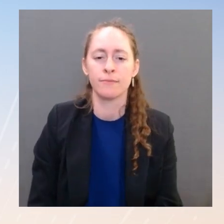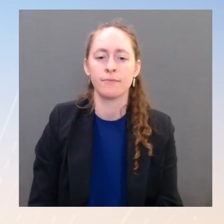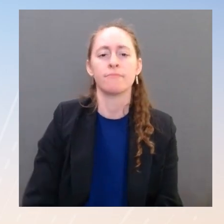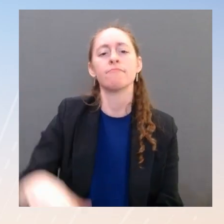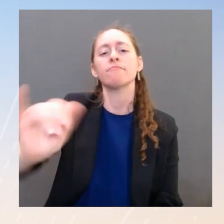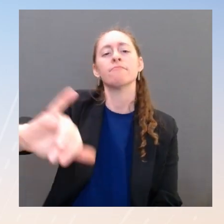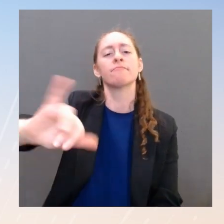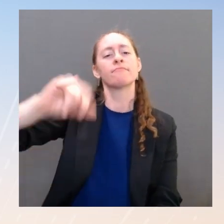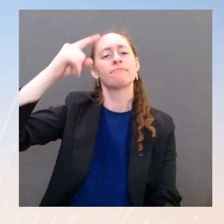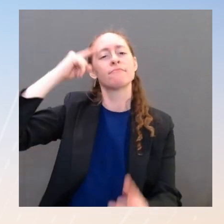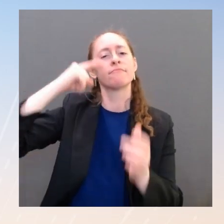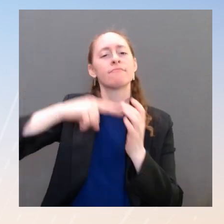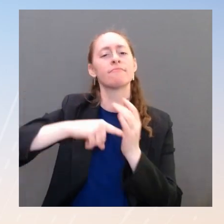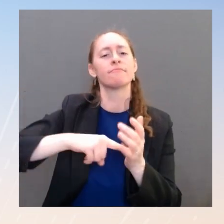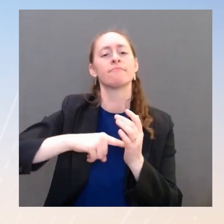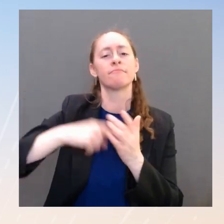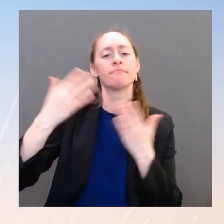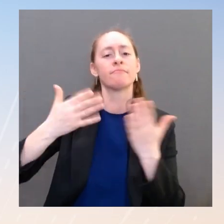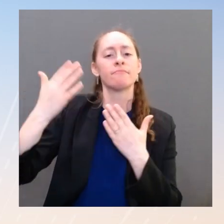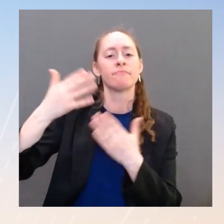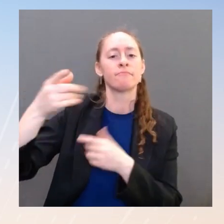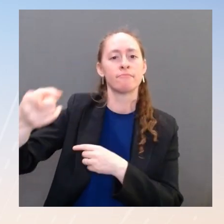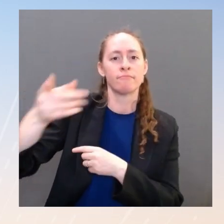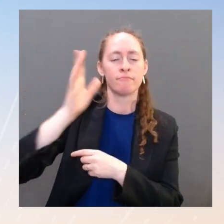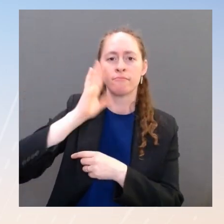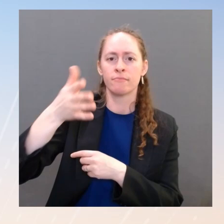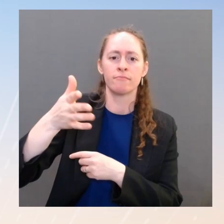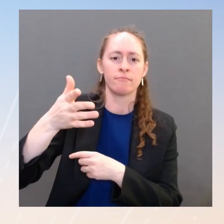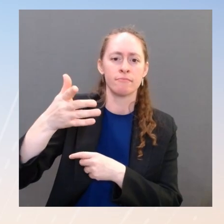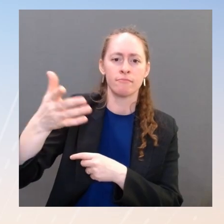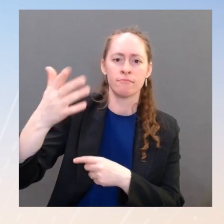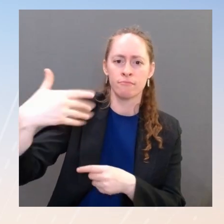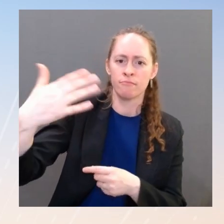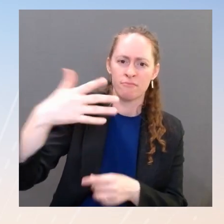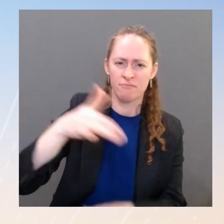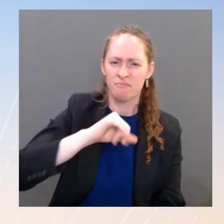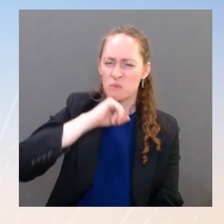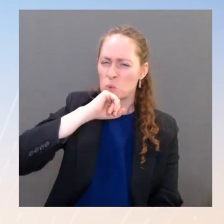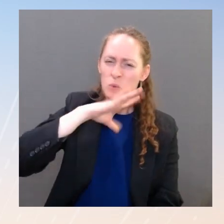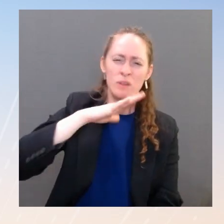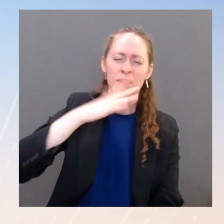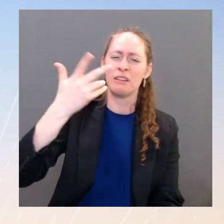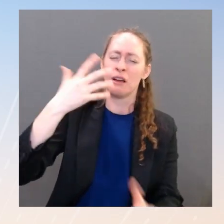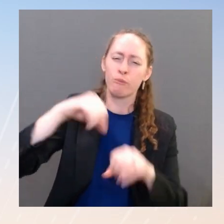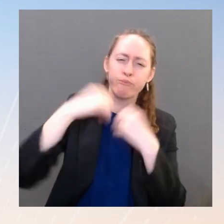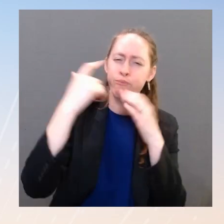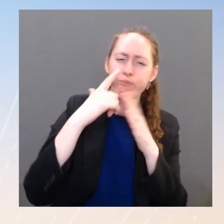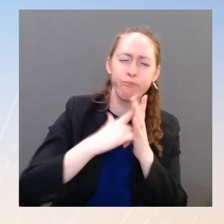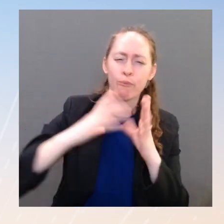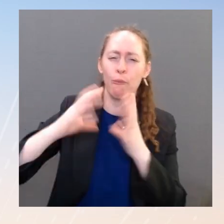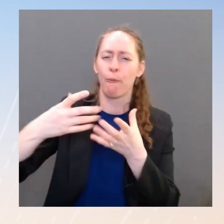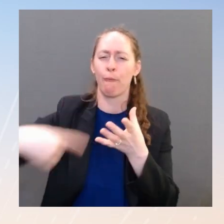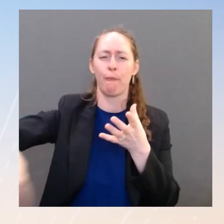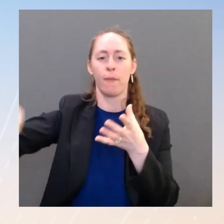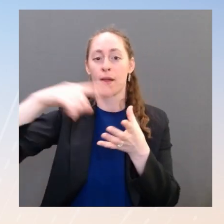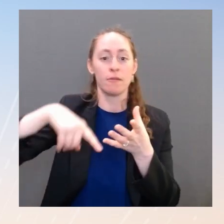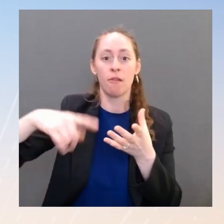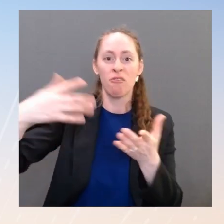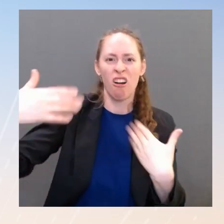and other transnational criminal organizations, any efforts that pali- -- malign foreign influence, anything that would endanger individuals during emergencies.